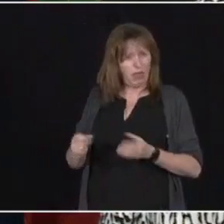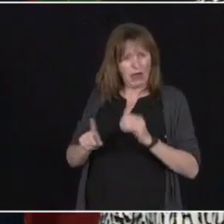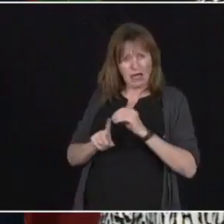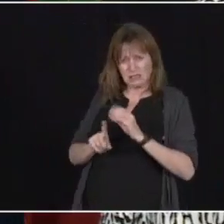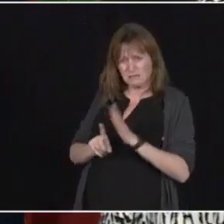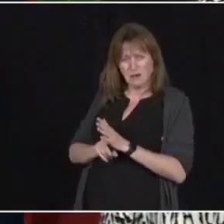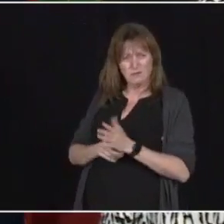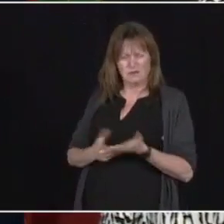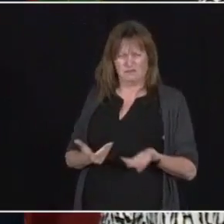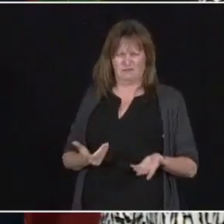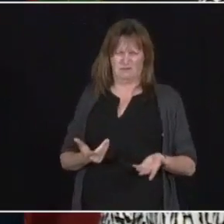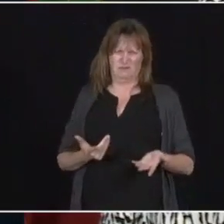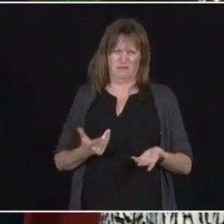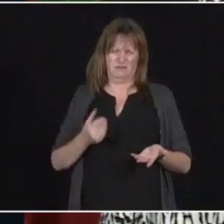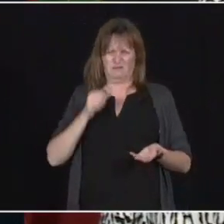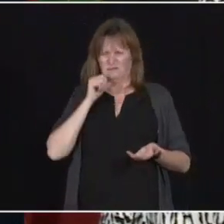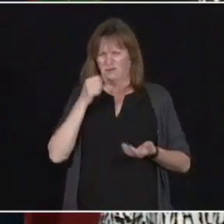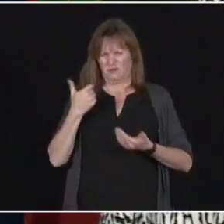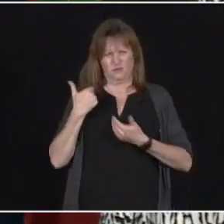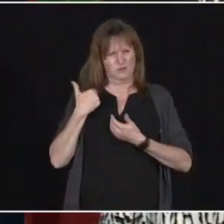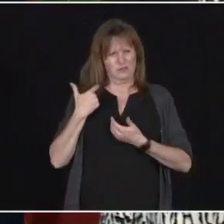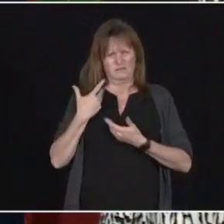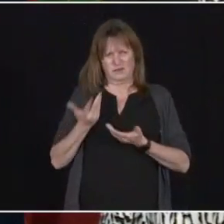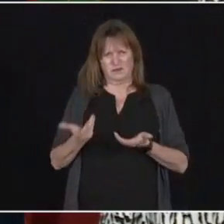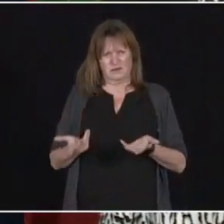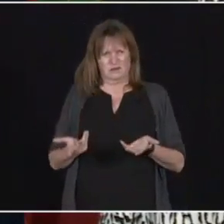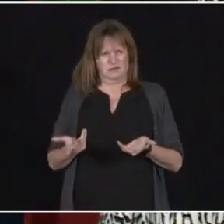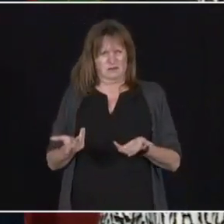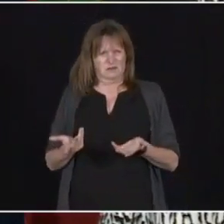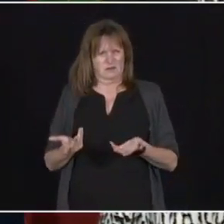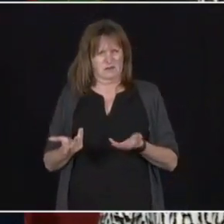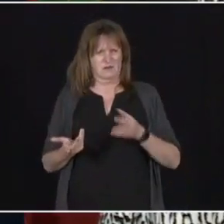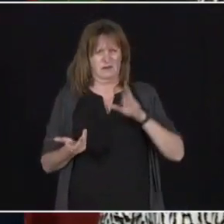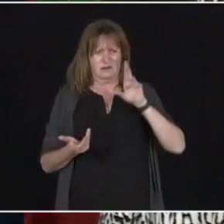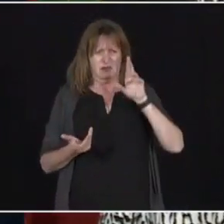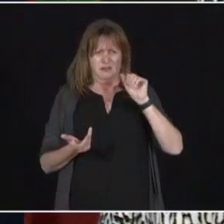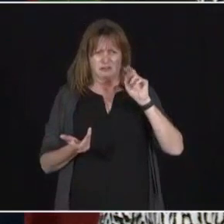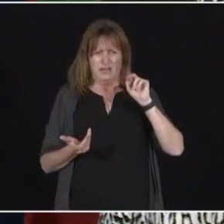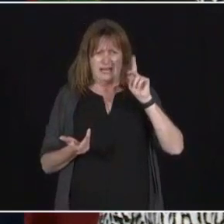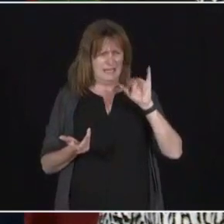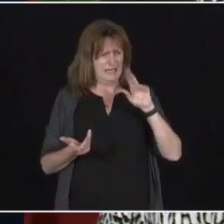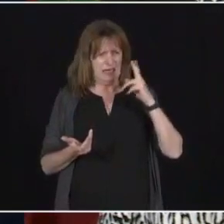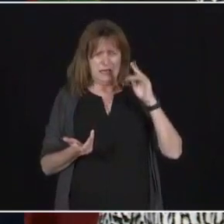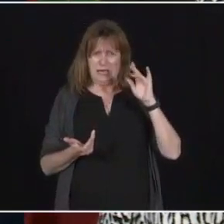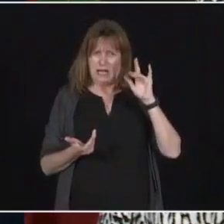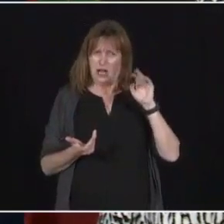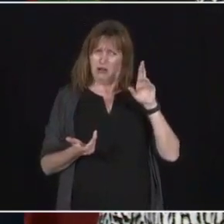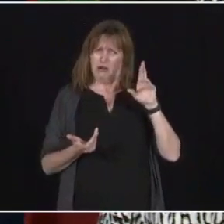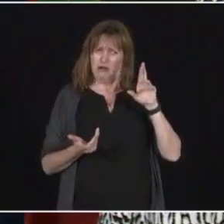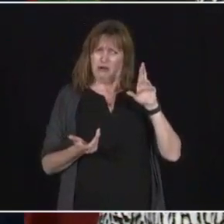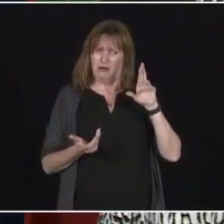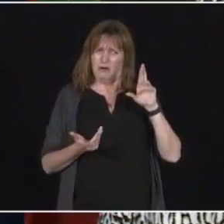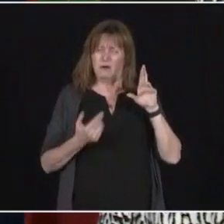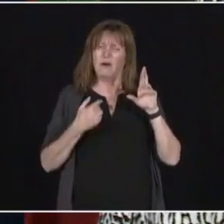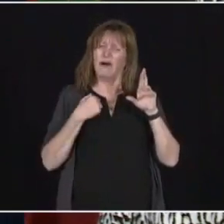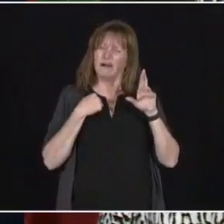but really over that, and then you want to bring your kids. And put them at risk? It is a responsible and Randy Hilliard, that is